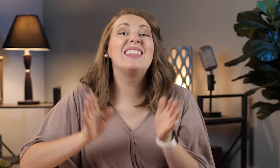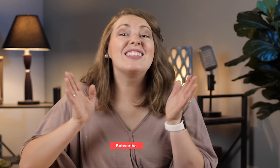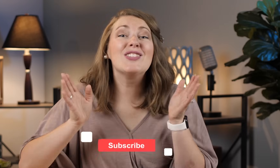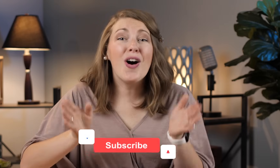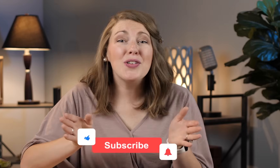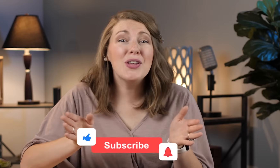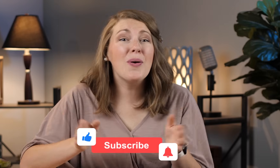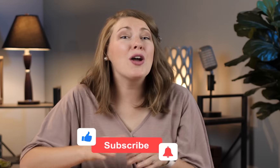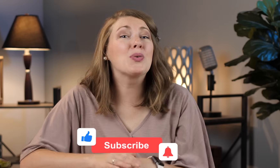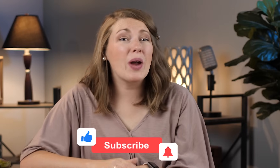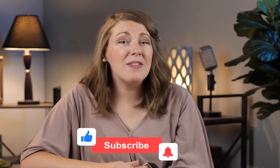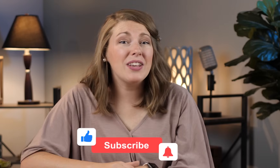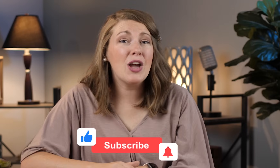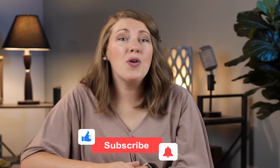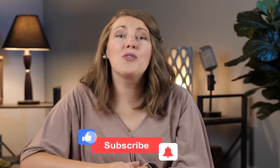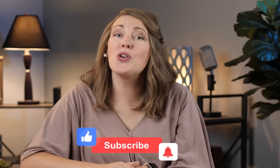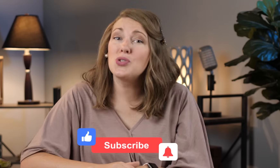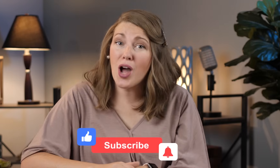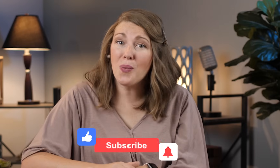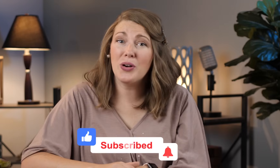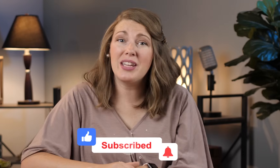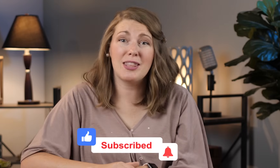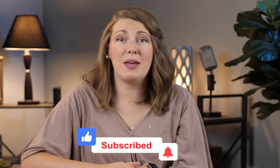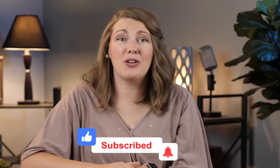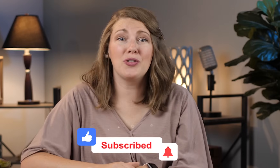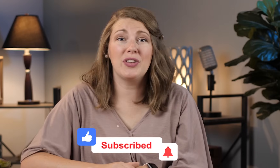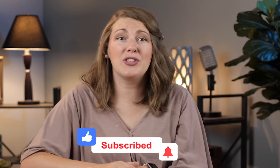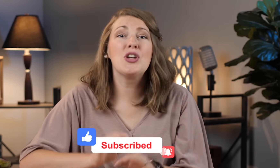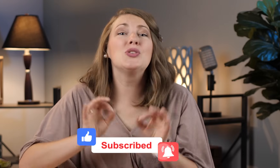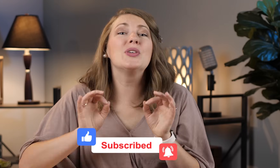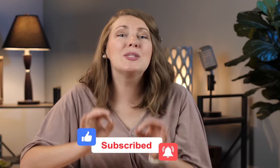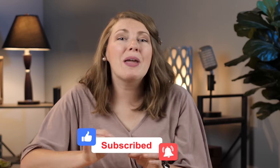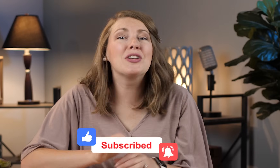This is also a great video for those not working in the medical field to expand